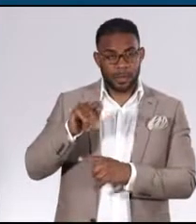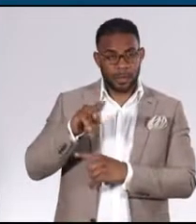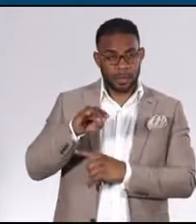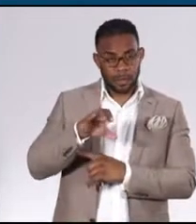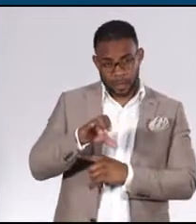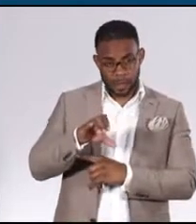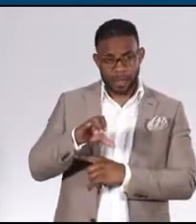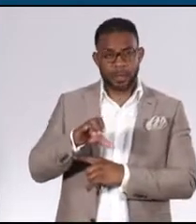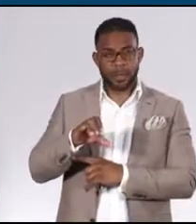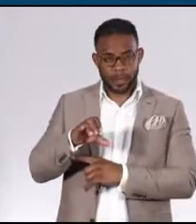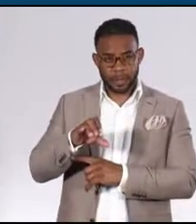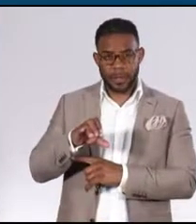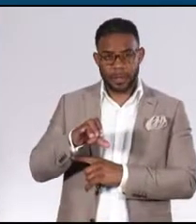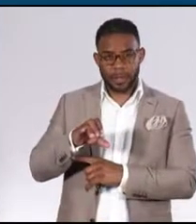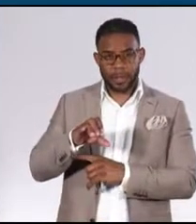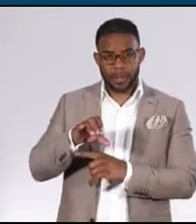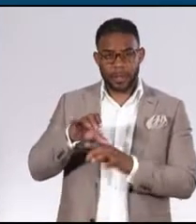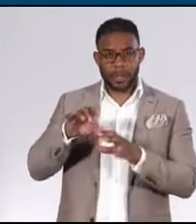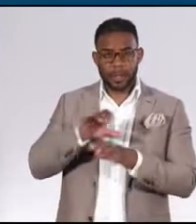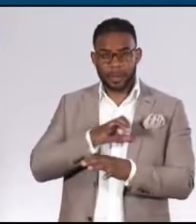where in 2 thousand and, 17 and 2020.